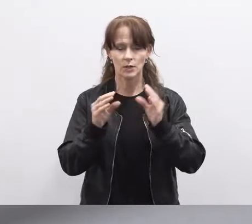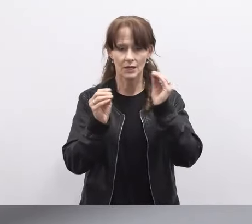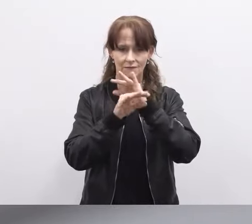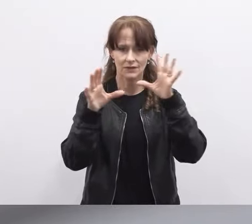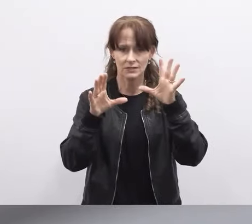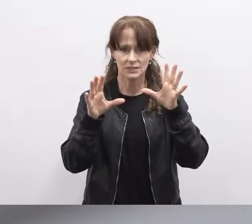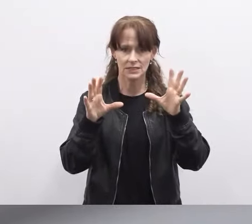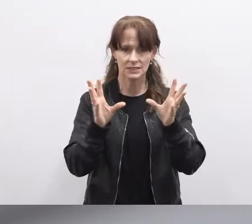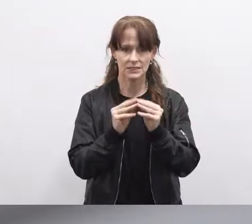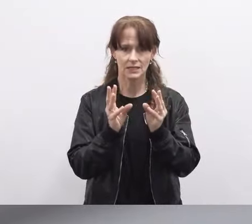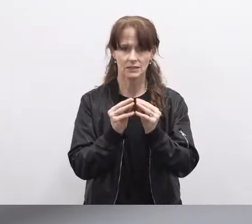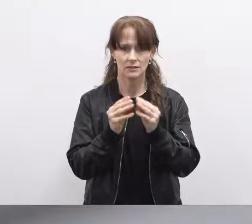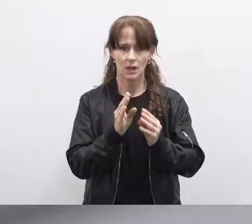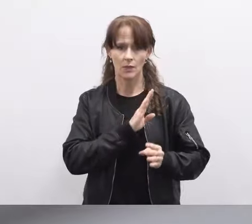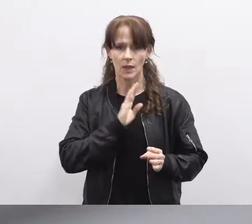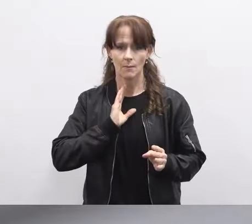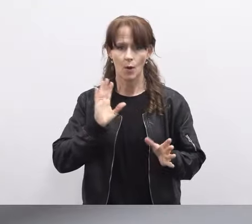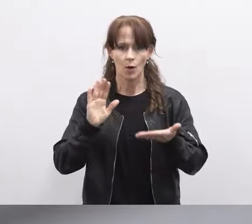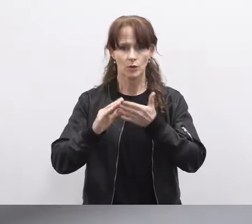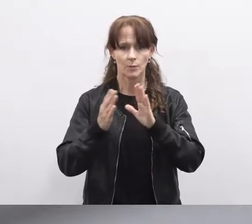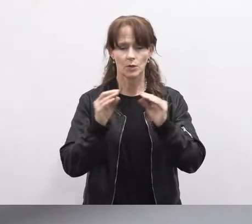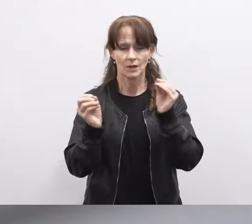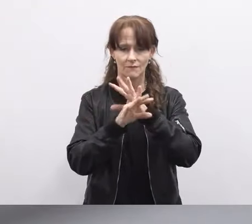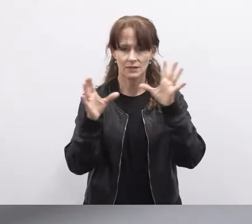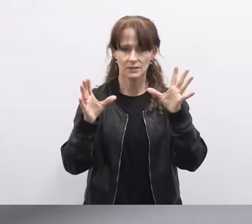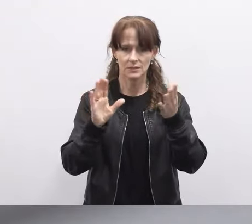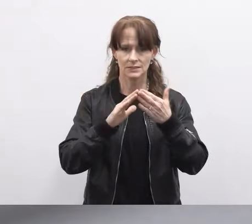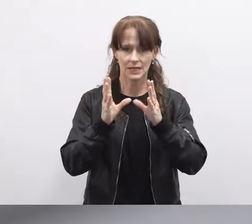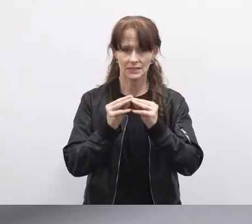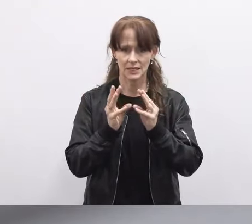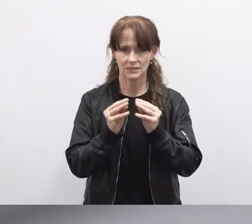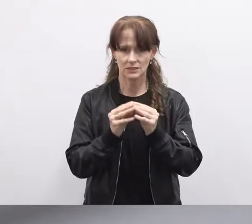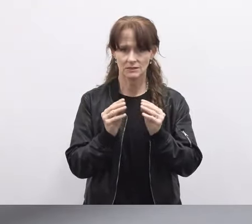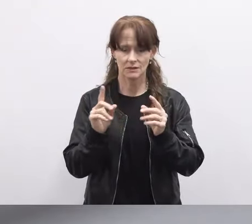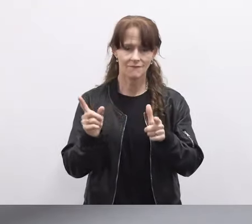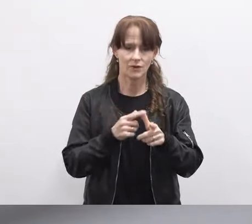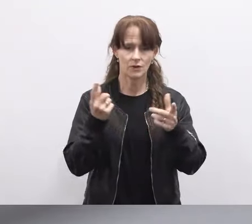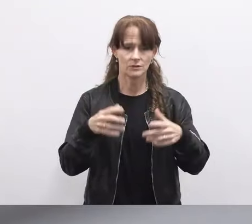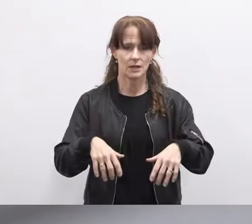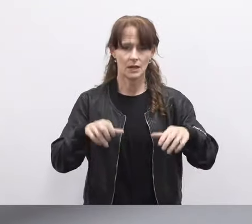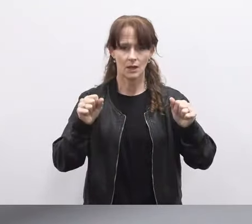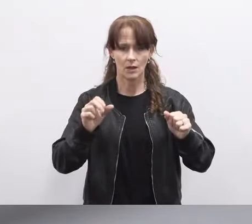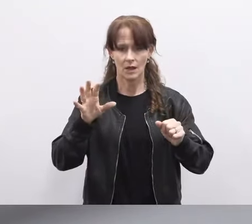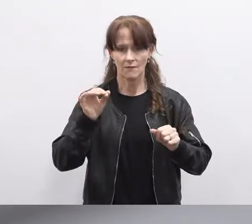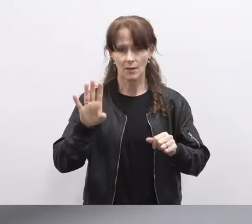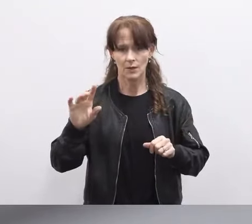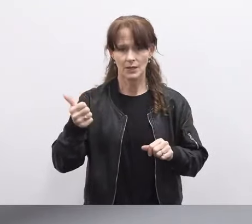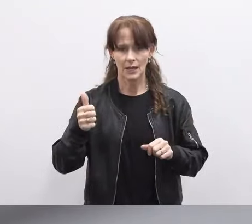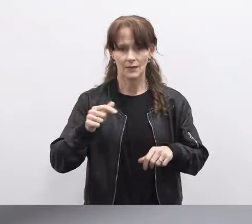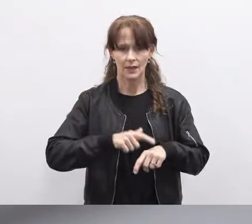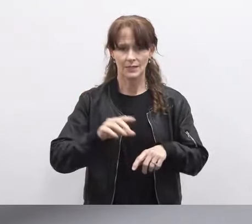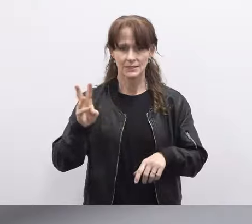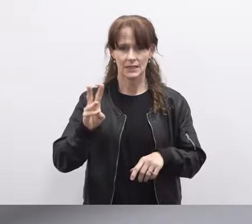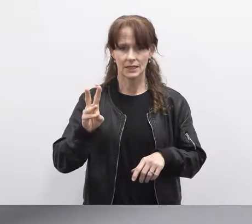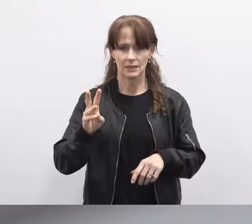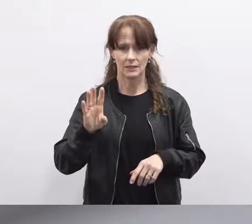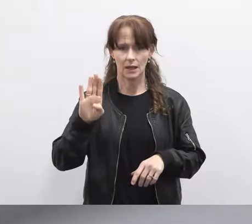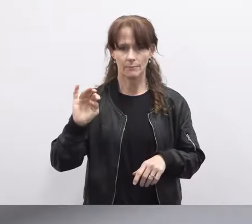they are the board's community visioning sessions. The first will be held on February 10th at 6:00 PM, at Browning High School.